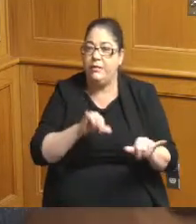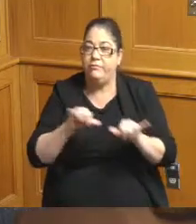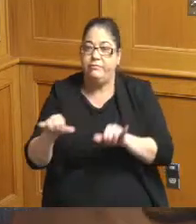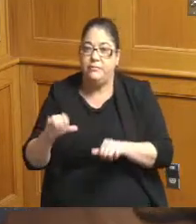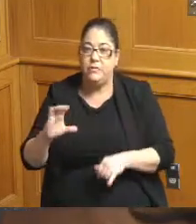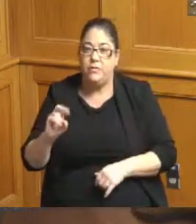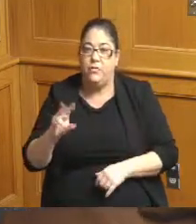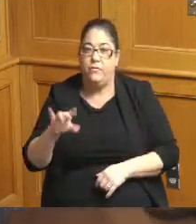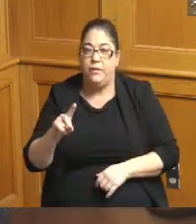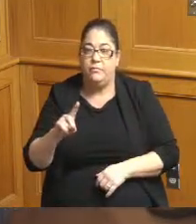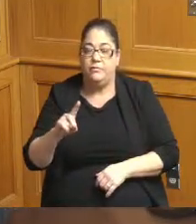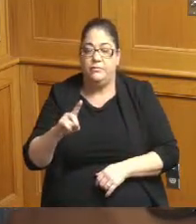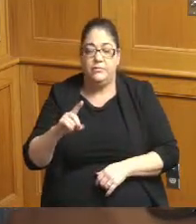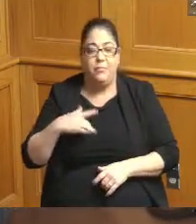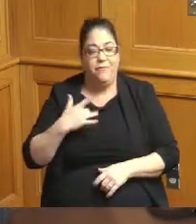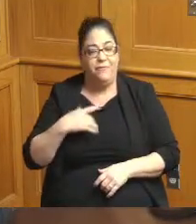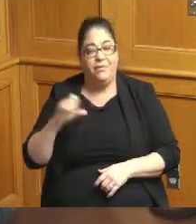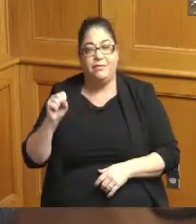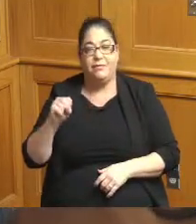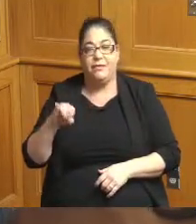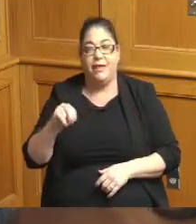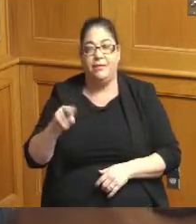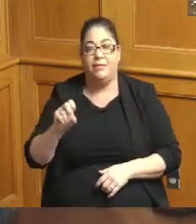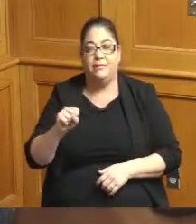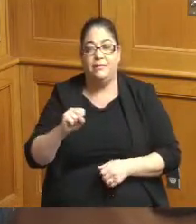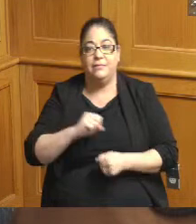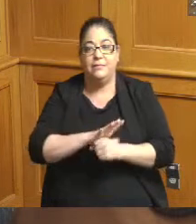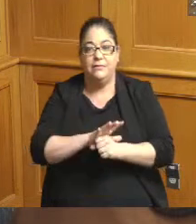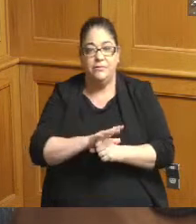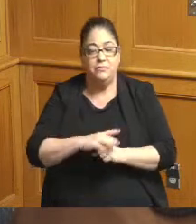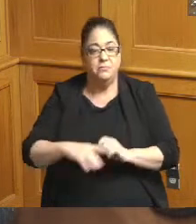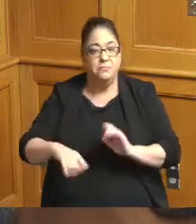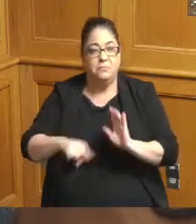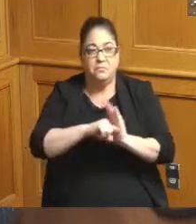a sinus headache but it's you know they test their cells it's not Covid you know I think